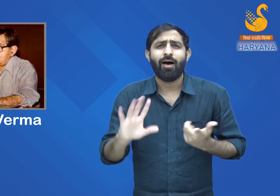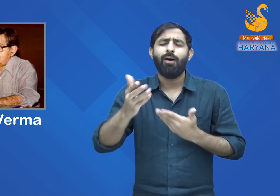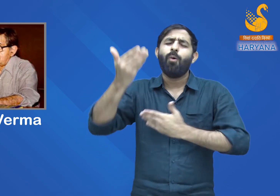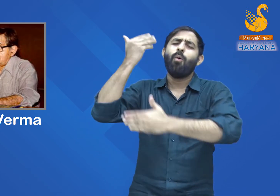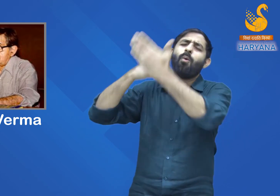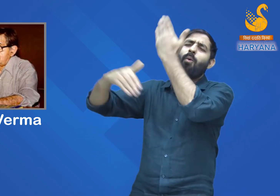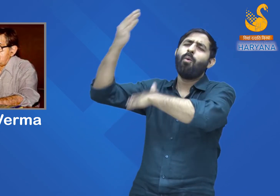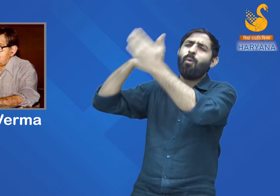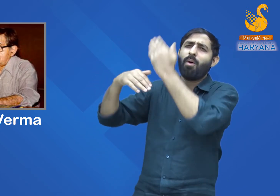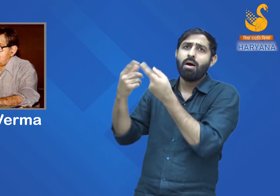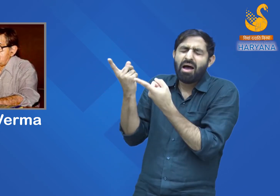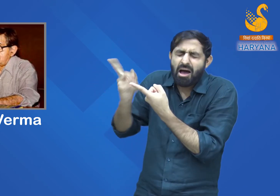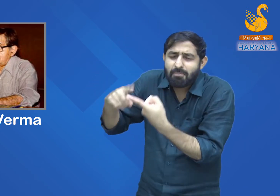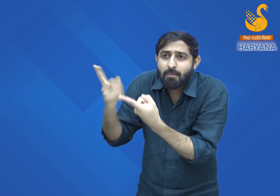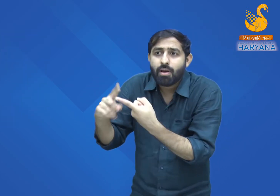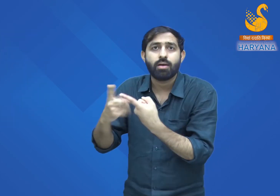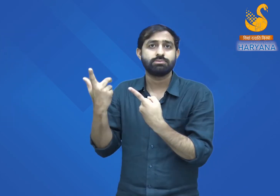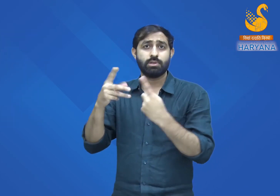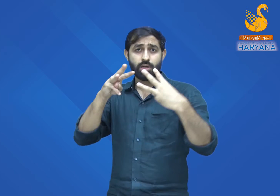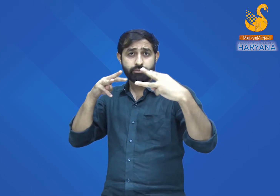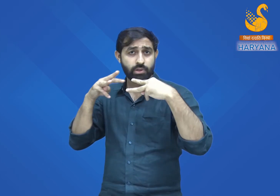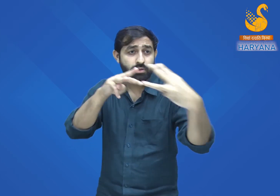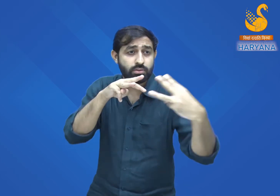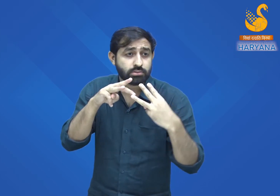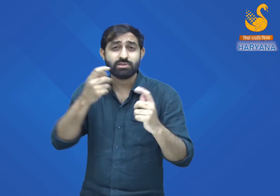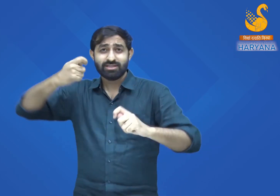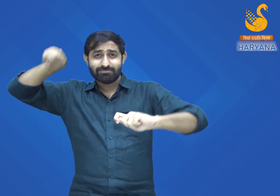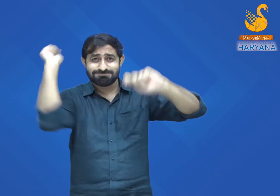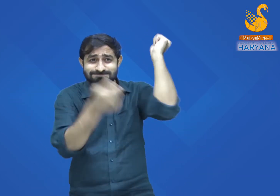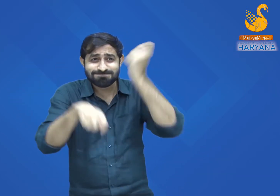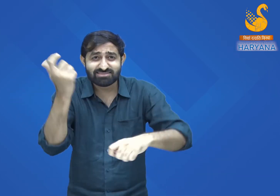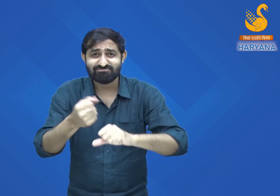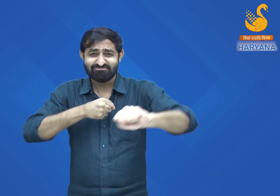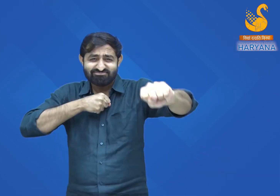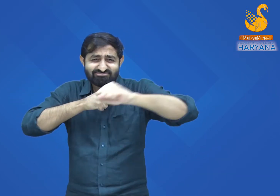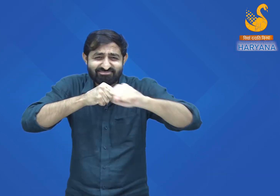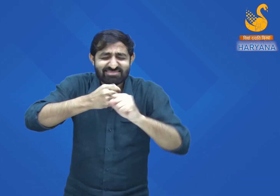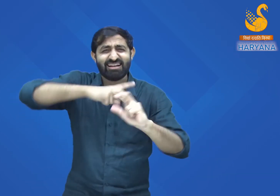another ongoing event in history. He says that historical events